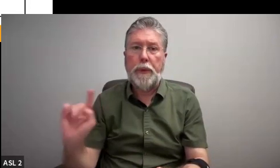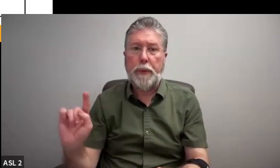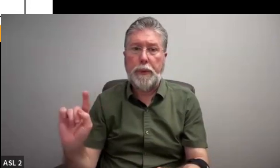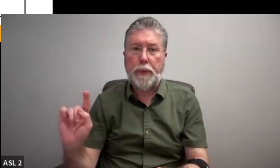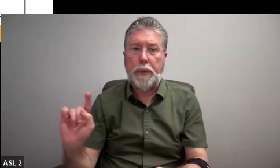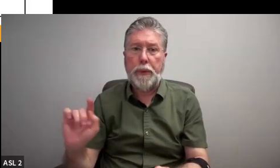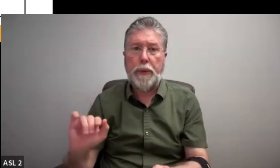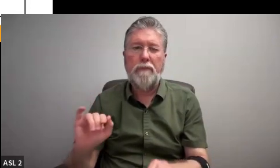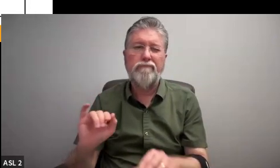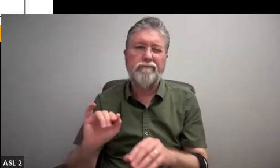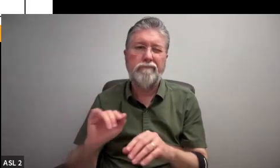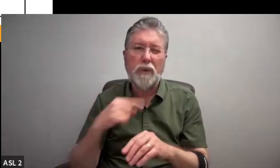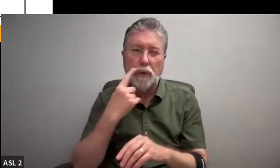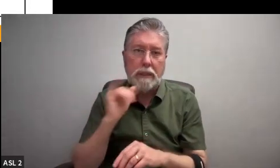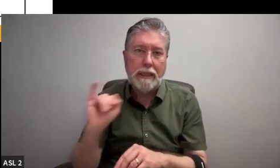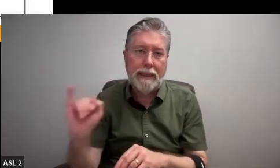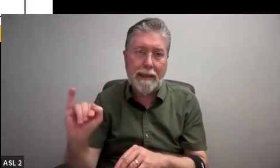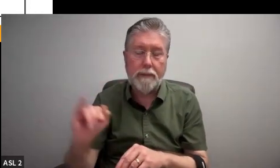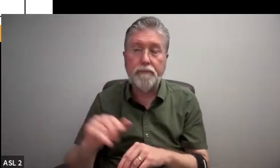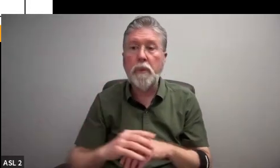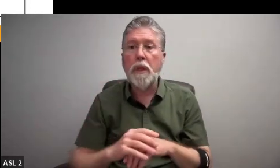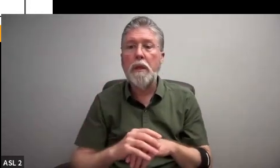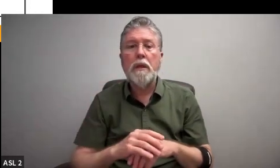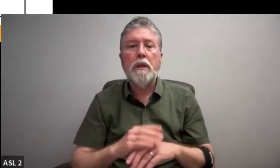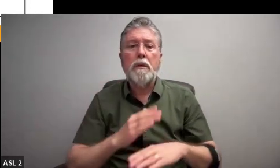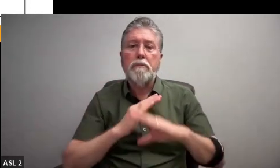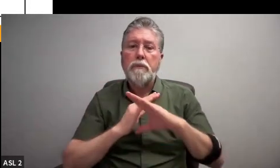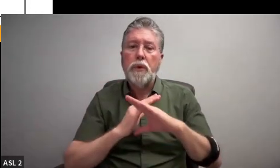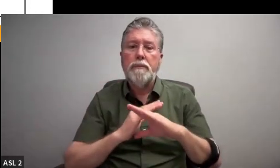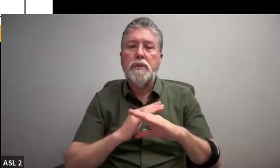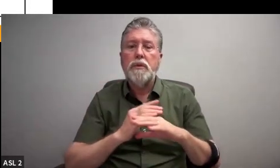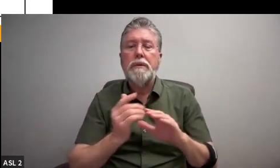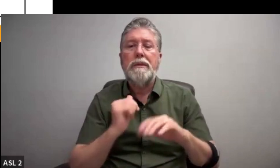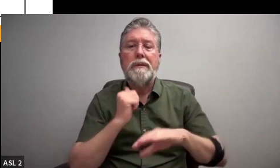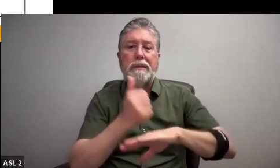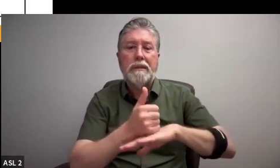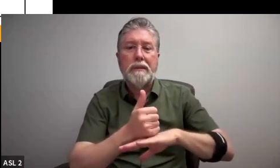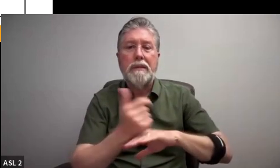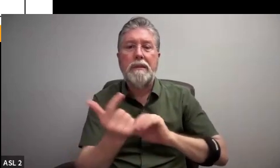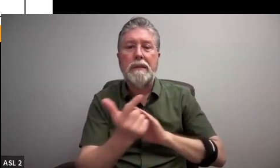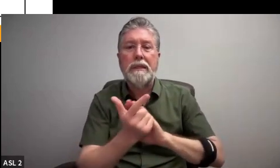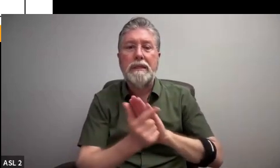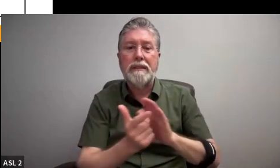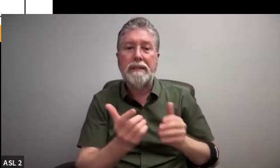state unit on aging from designating a Legal Assistance Developer who holds a position or